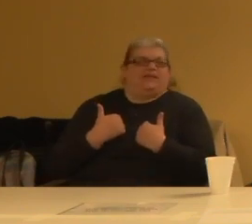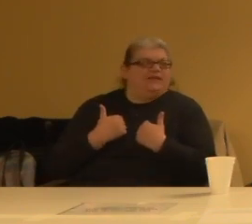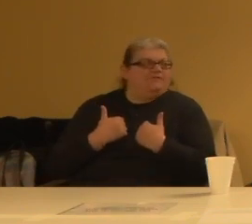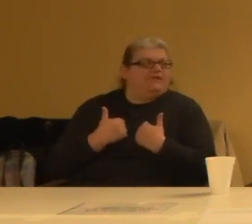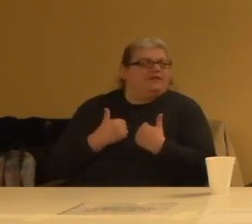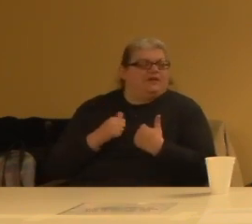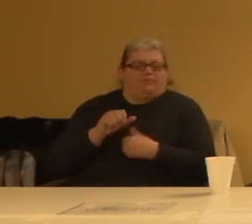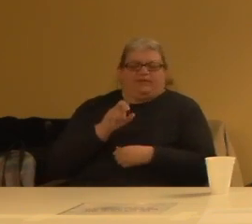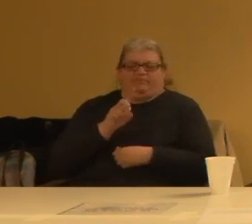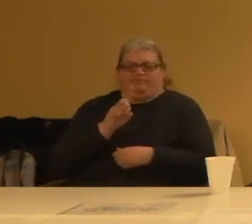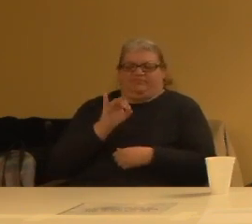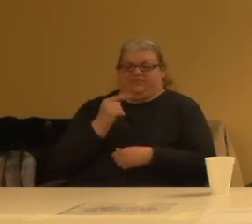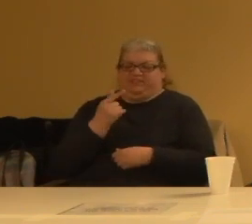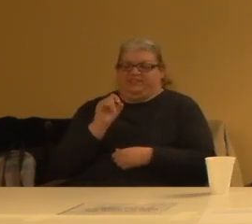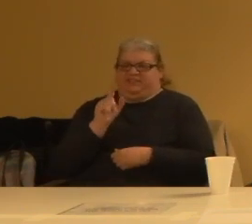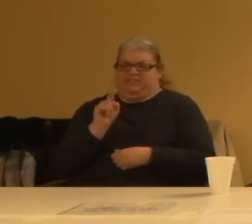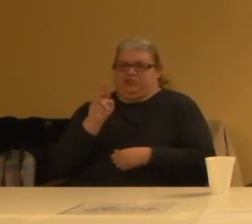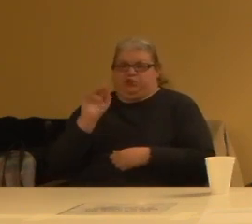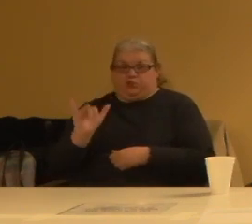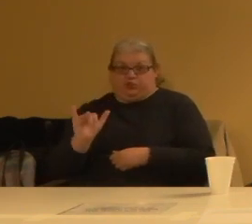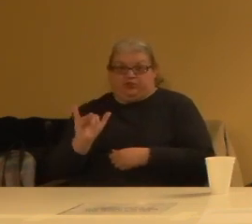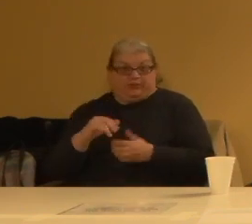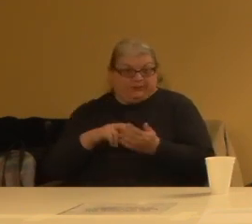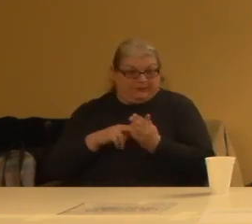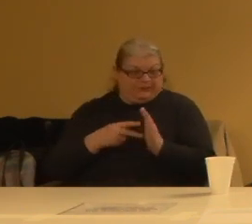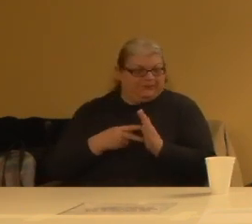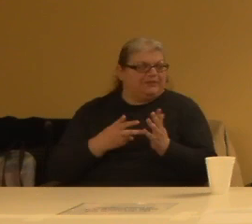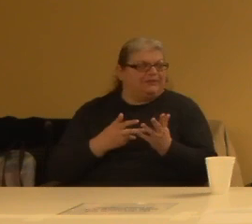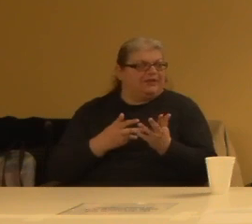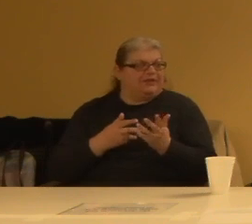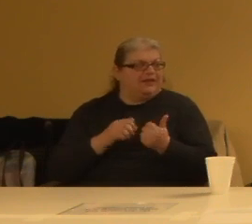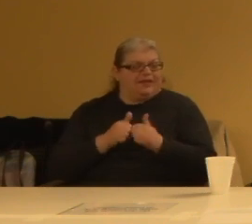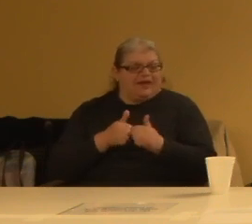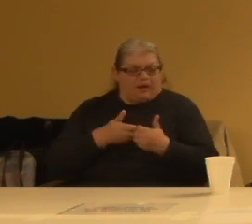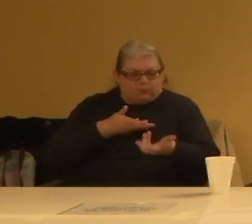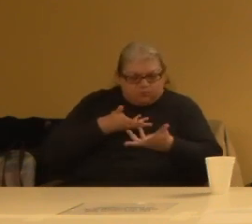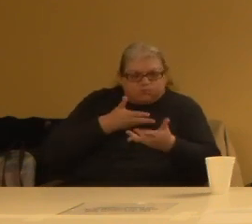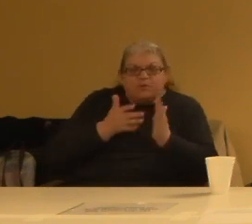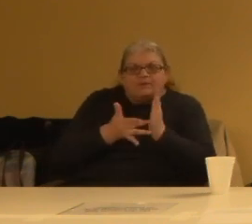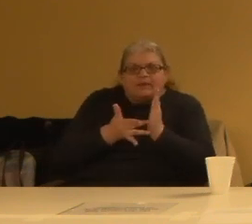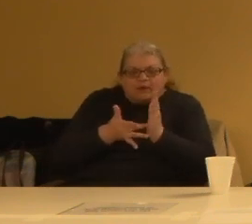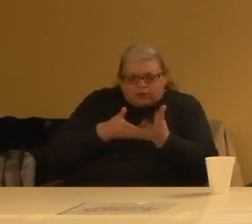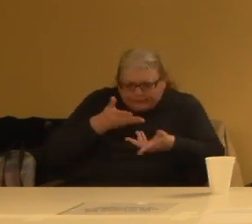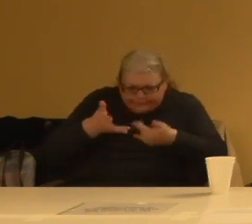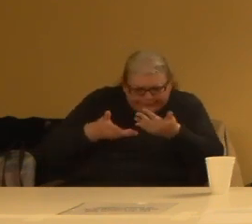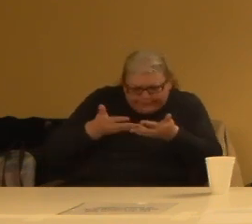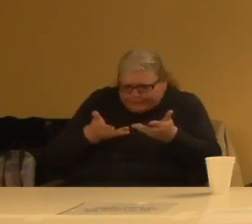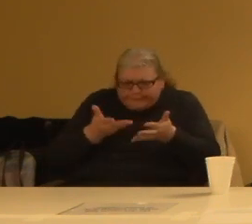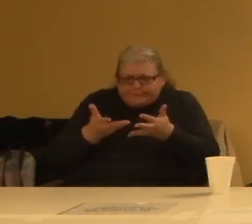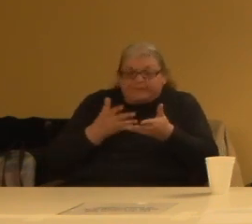And the way I'm defining digi-turgy is how dramaturges interact with technology, but then also how we interact with storytelling